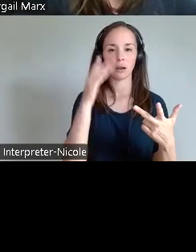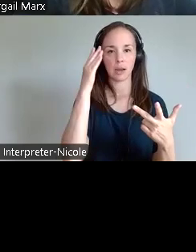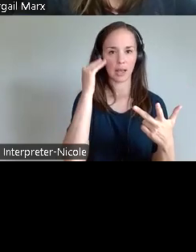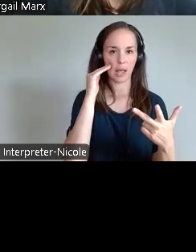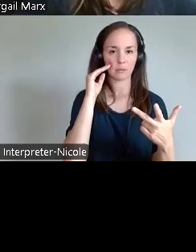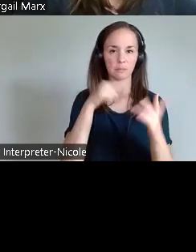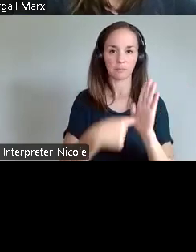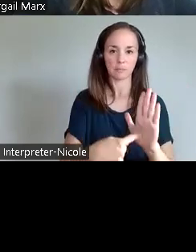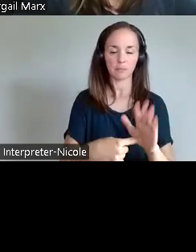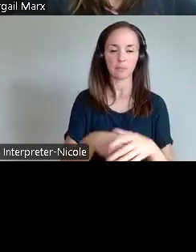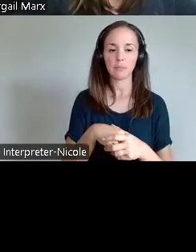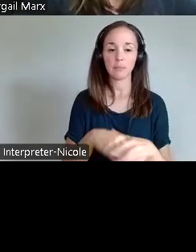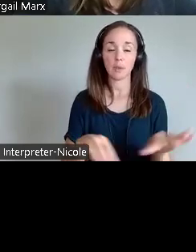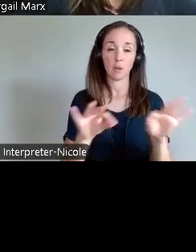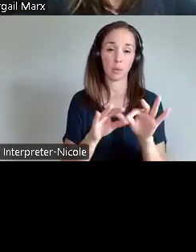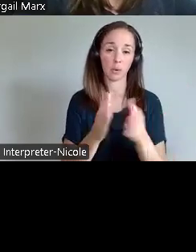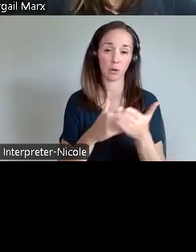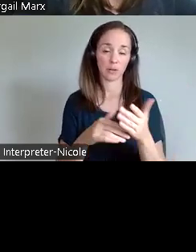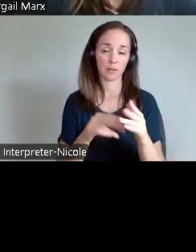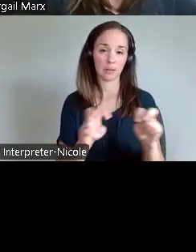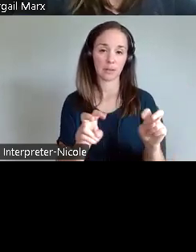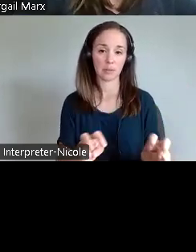So an important part of the assessment in feature matching is to identify